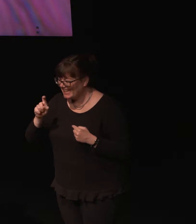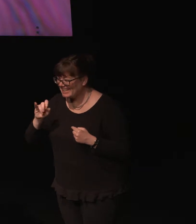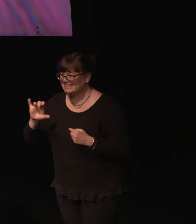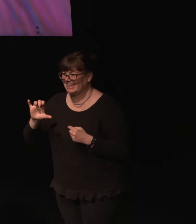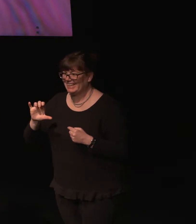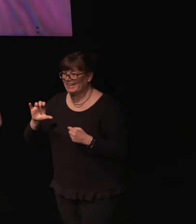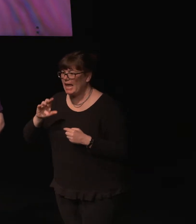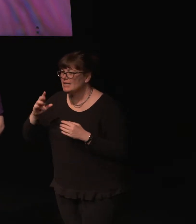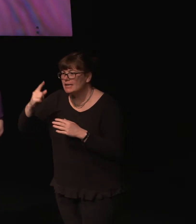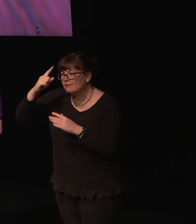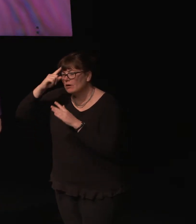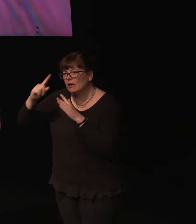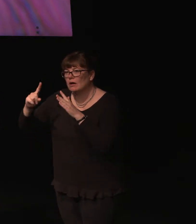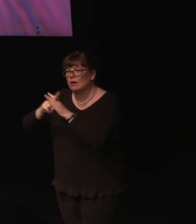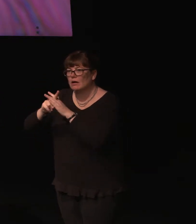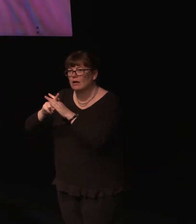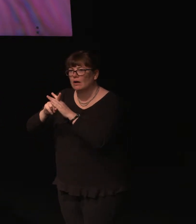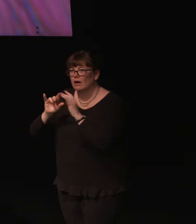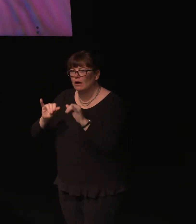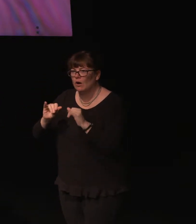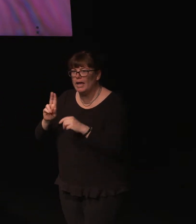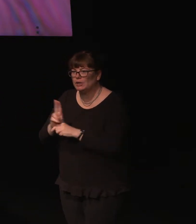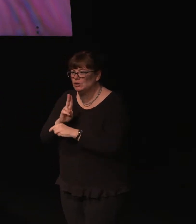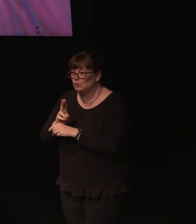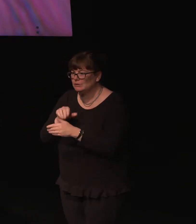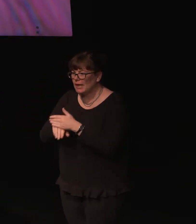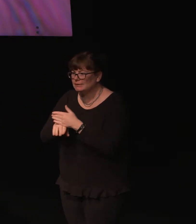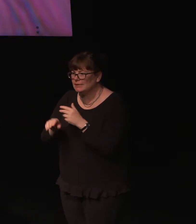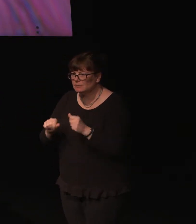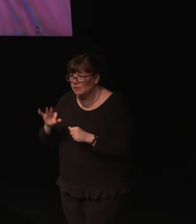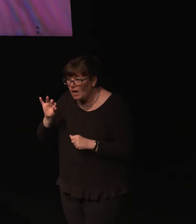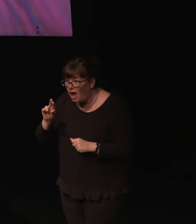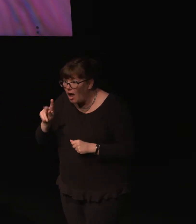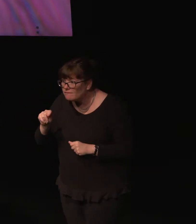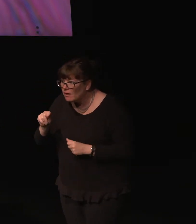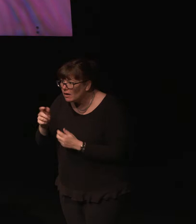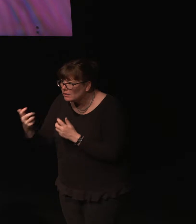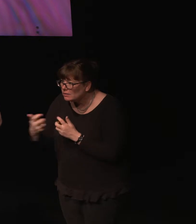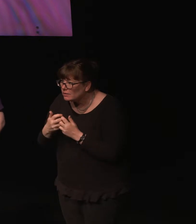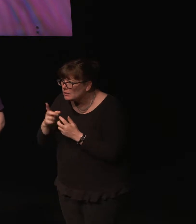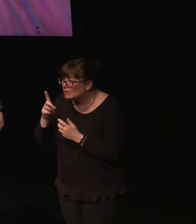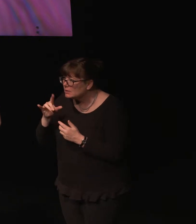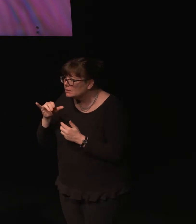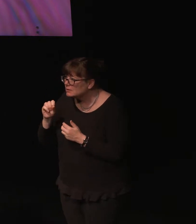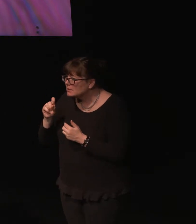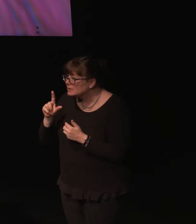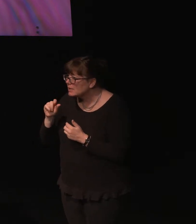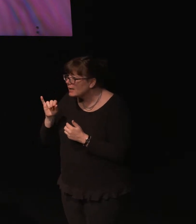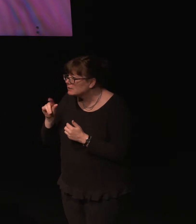I'm like, "There are dyslexic friendly fonts?" Holy crap, I could have been reading a lot better."